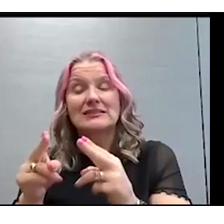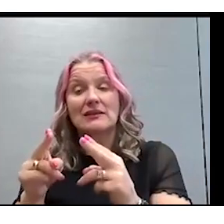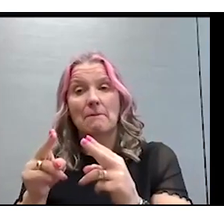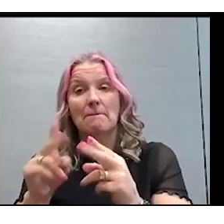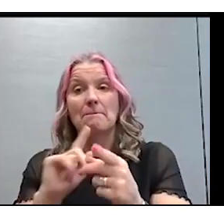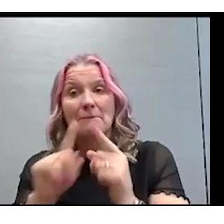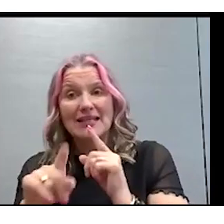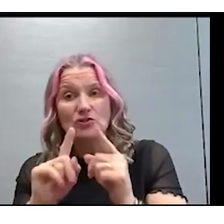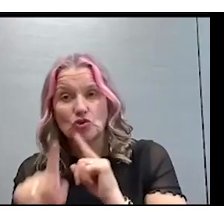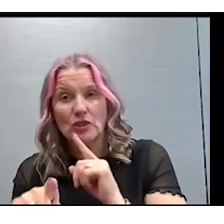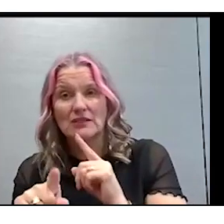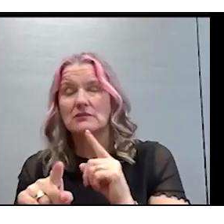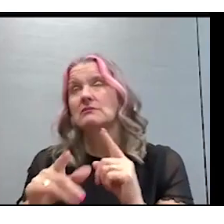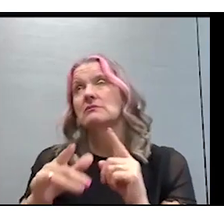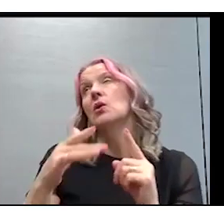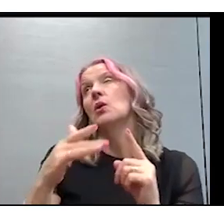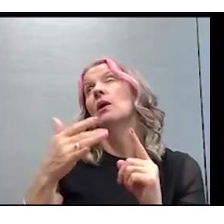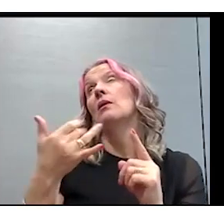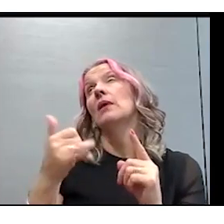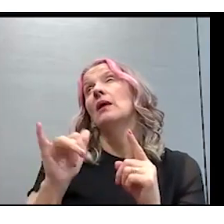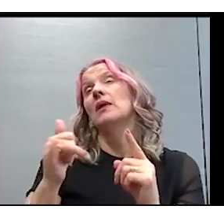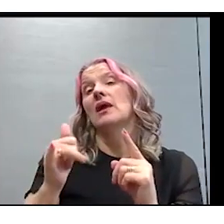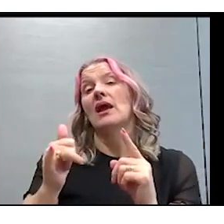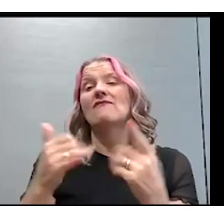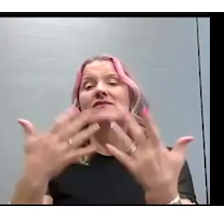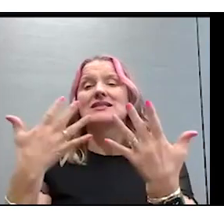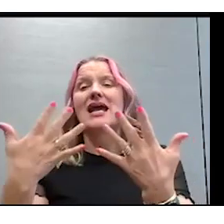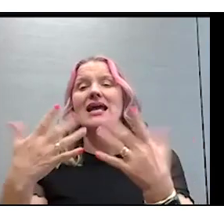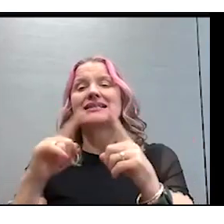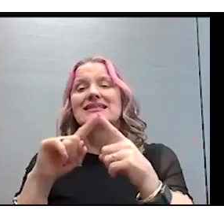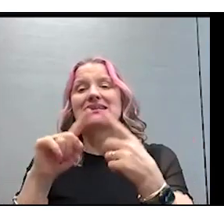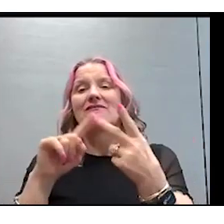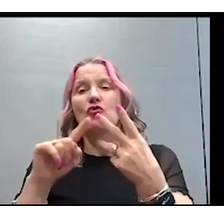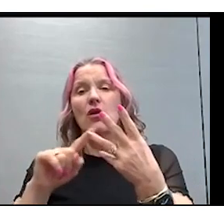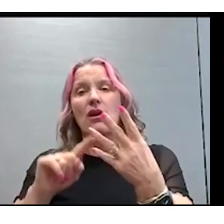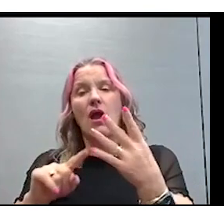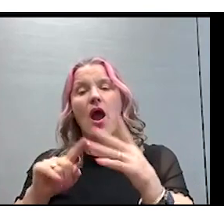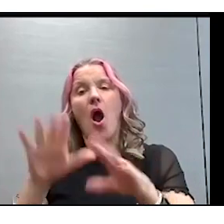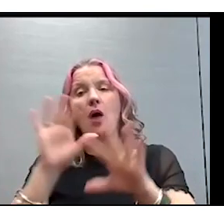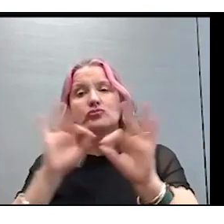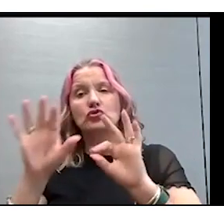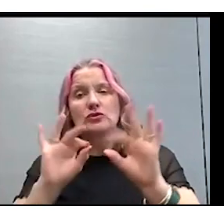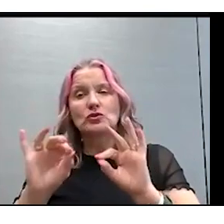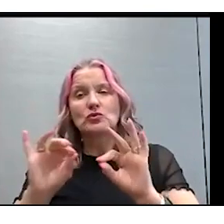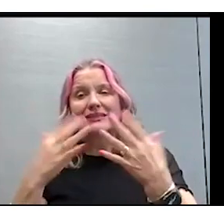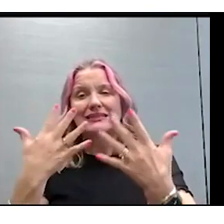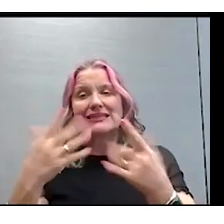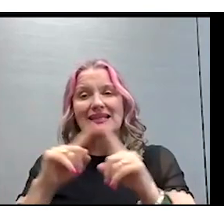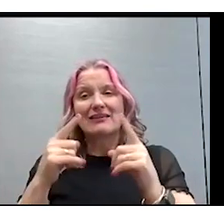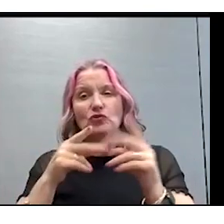So let's say I might have 10 different options with 10 different techniques that I want to try.